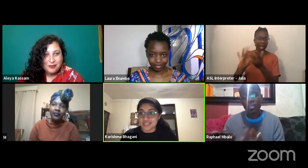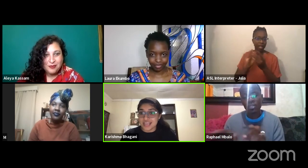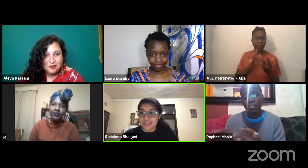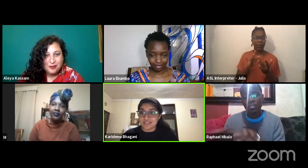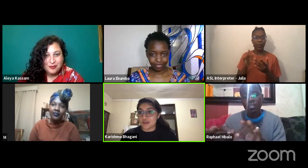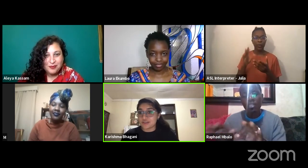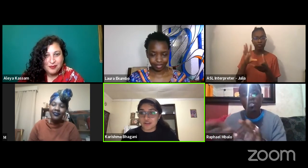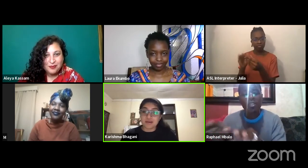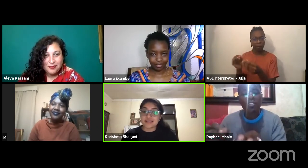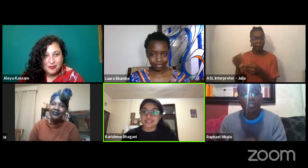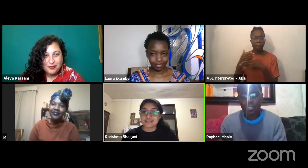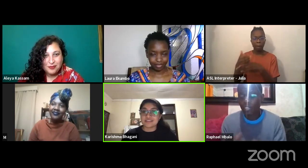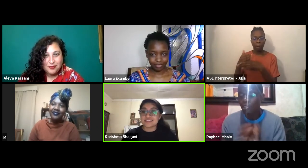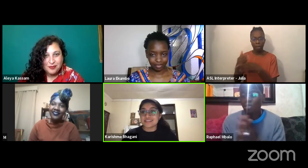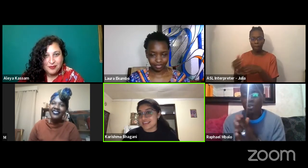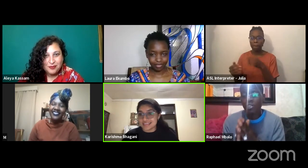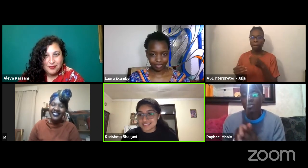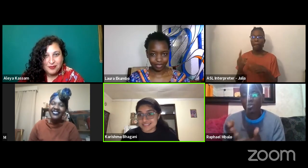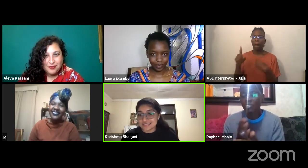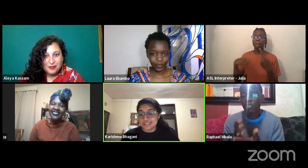and their great grandmas and their entire legacy.